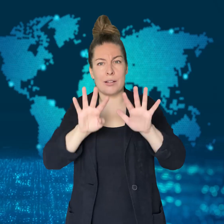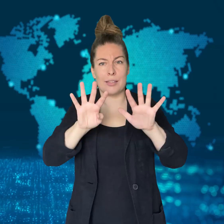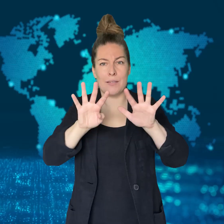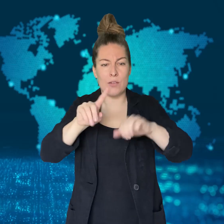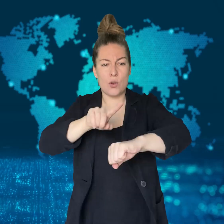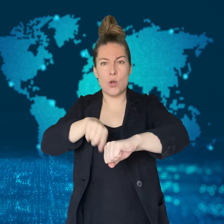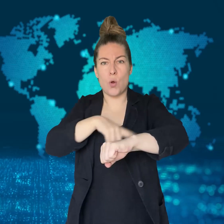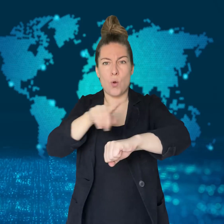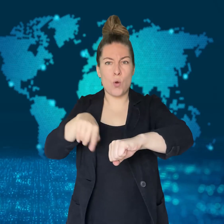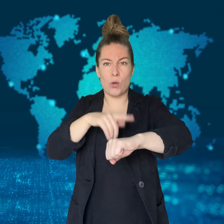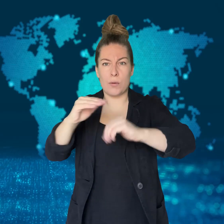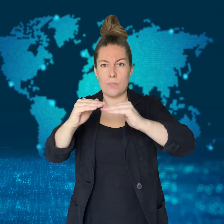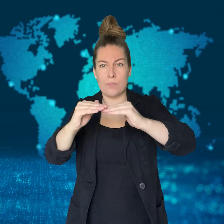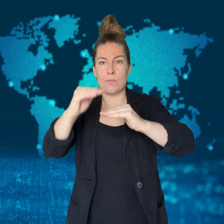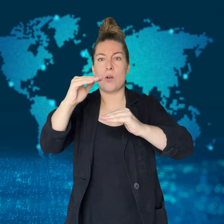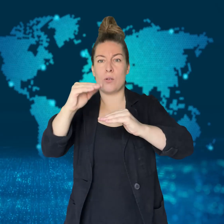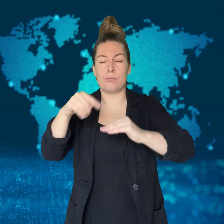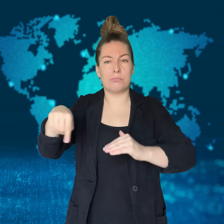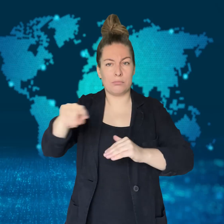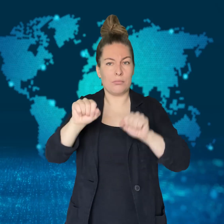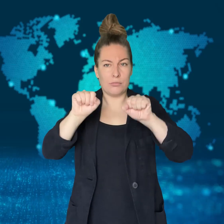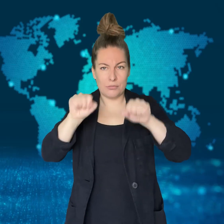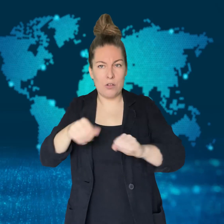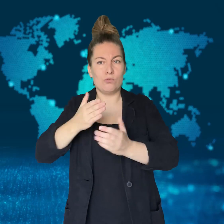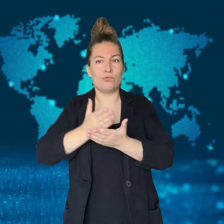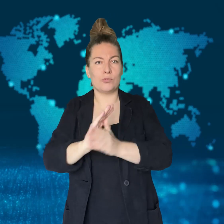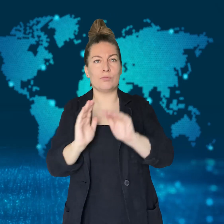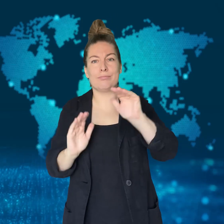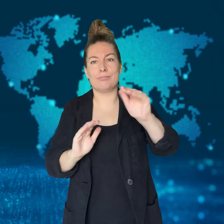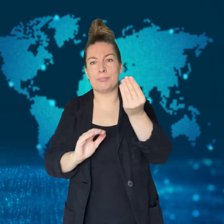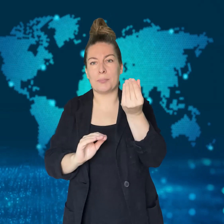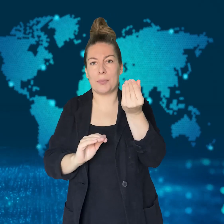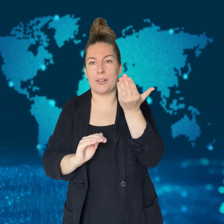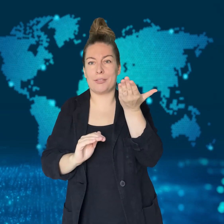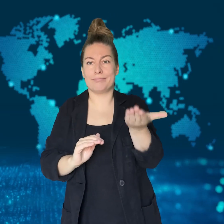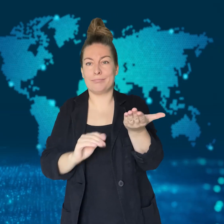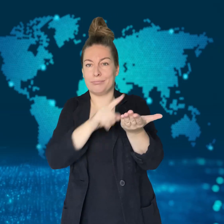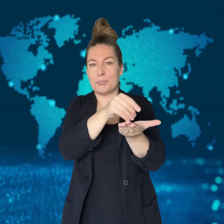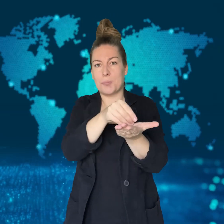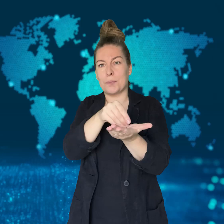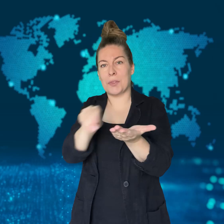they are entitled to as much as $1,000 USD if